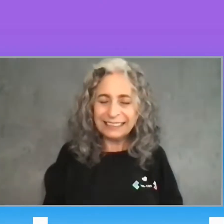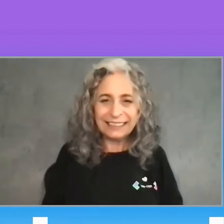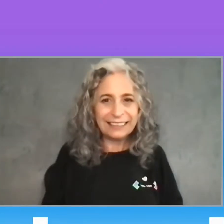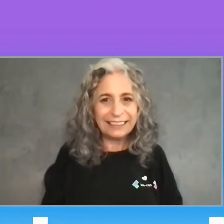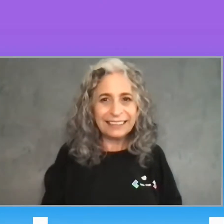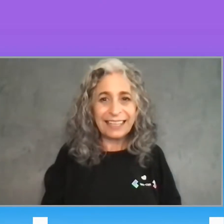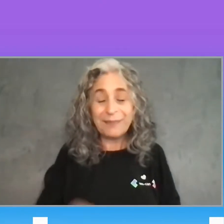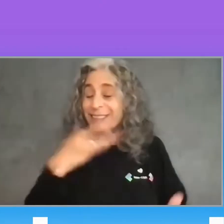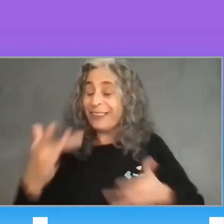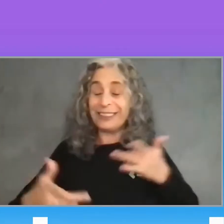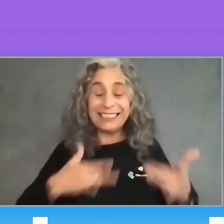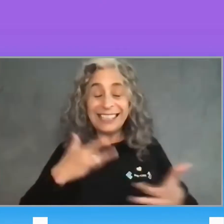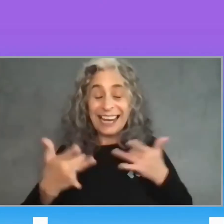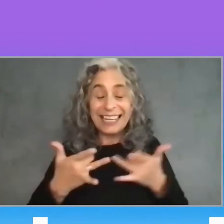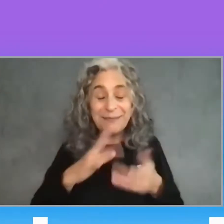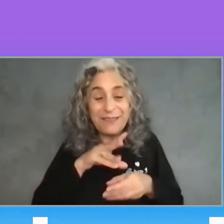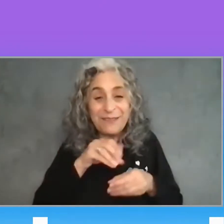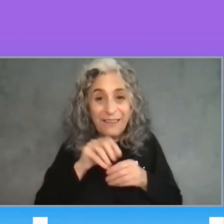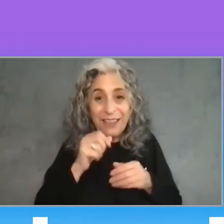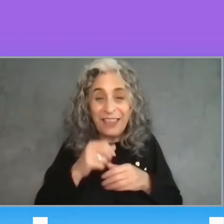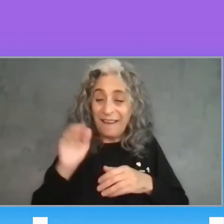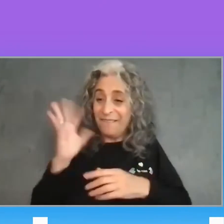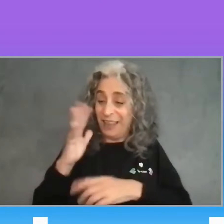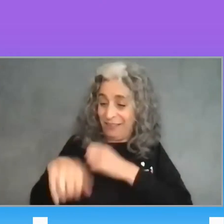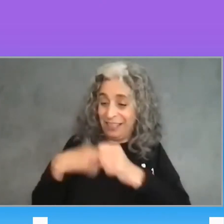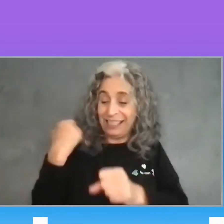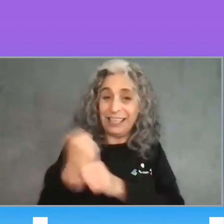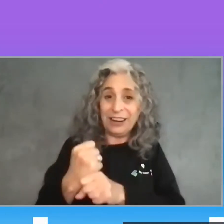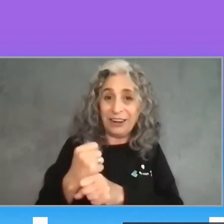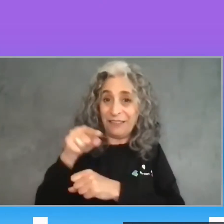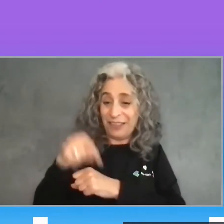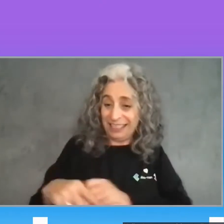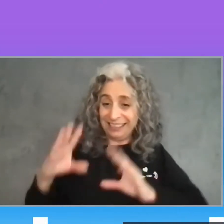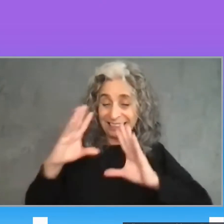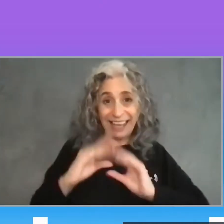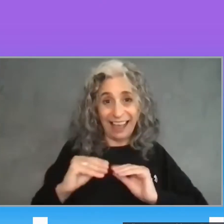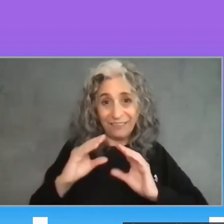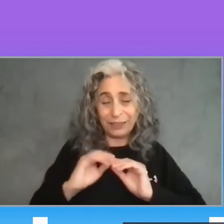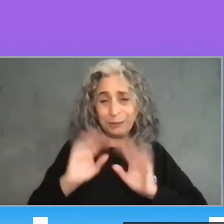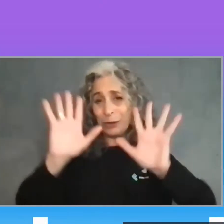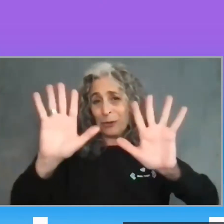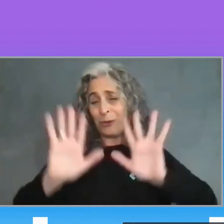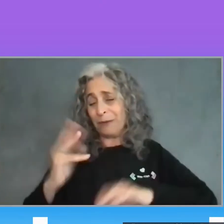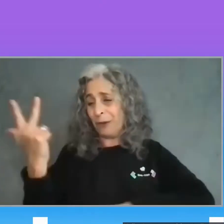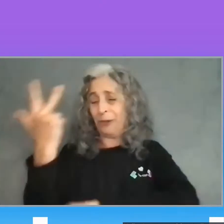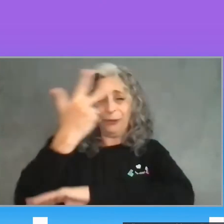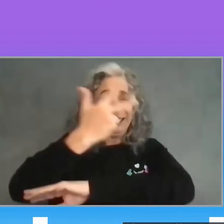I'm so excited to be a part of the fifth year of Axe-con. It's